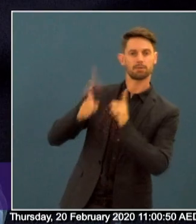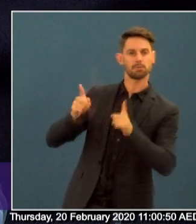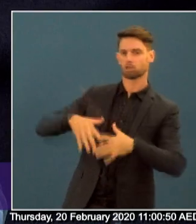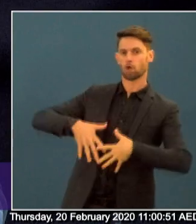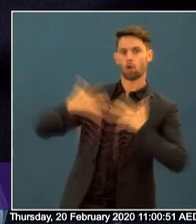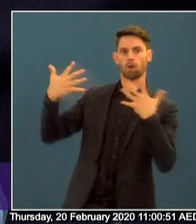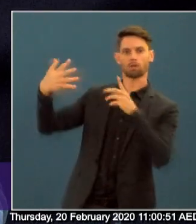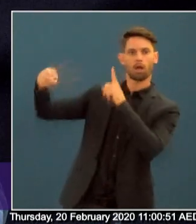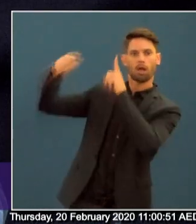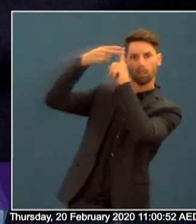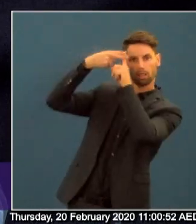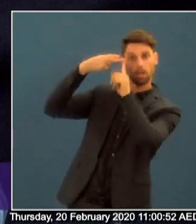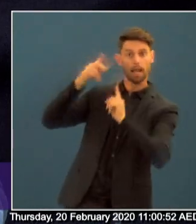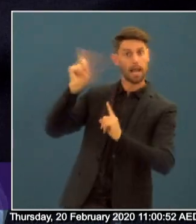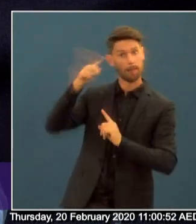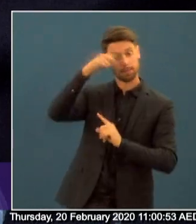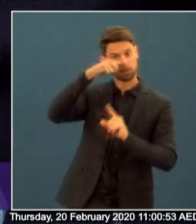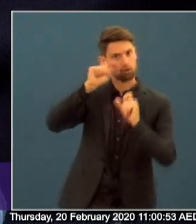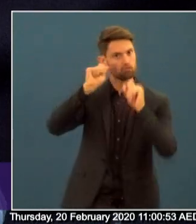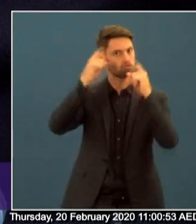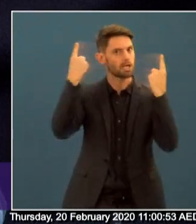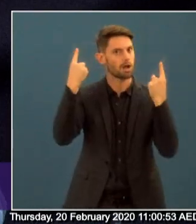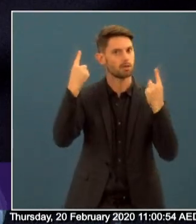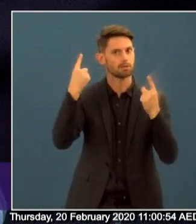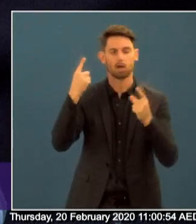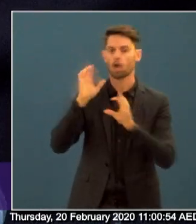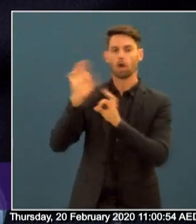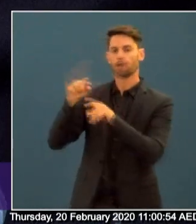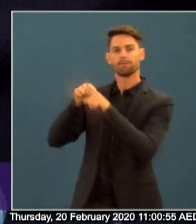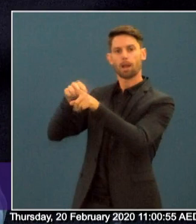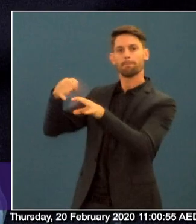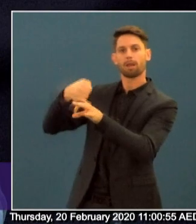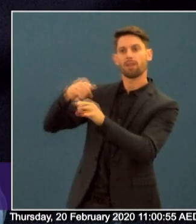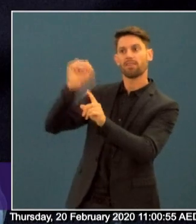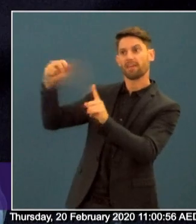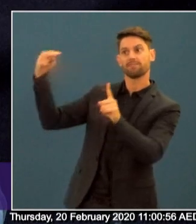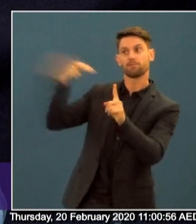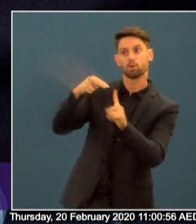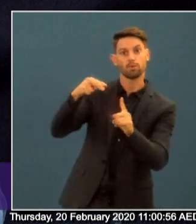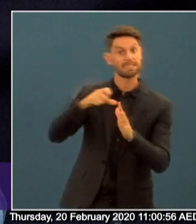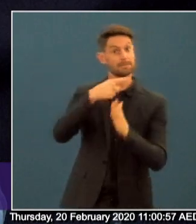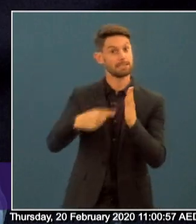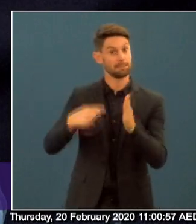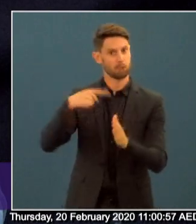And I think the shift away from the medical conceptualisation of disability is a very important one to acknowledge.